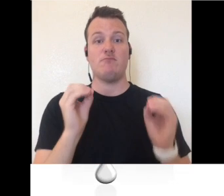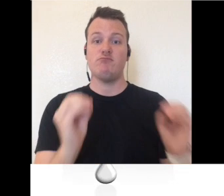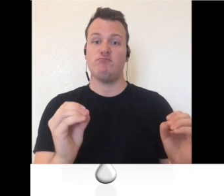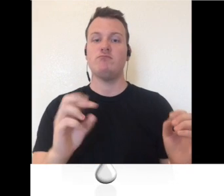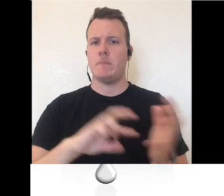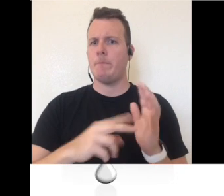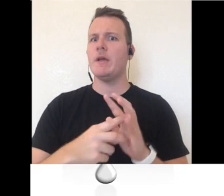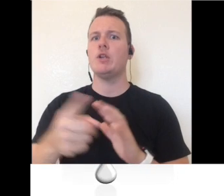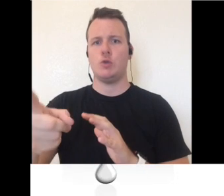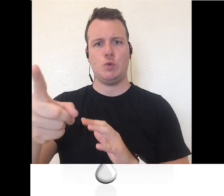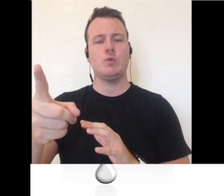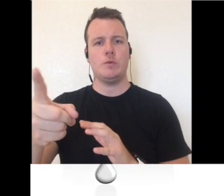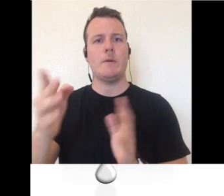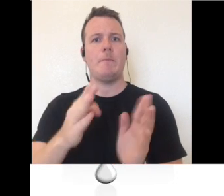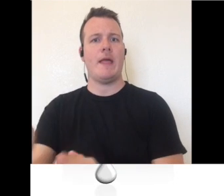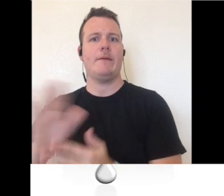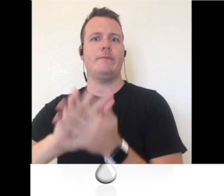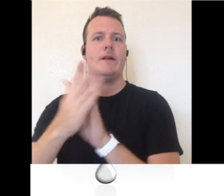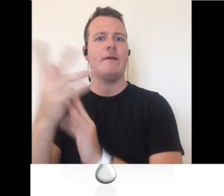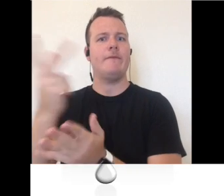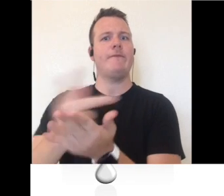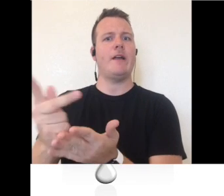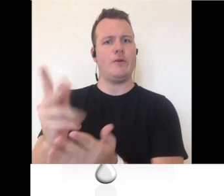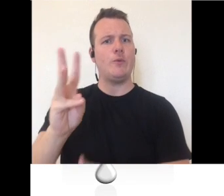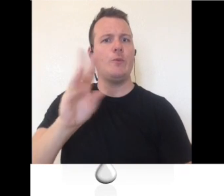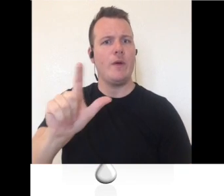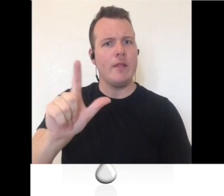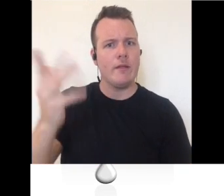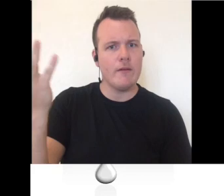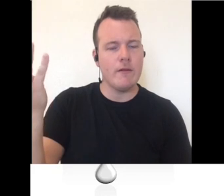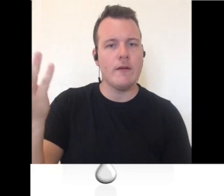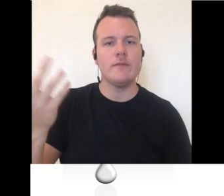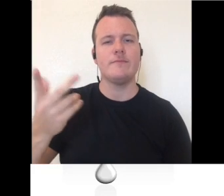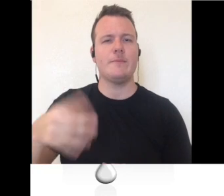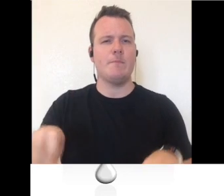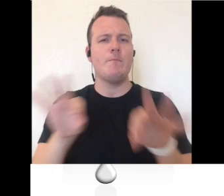Franklin actually said that "if you fail to plan, you're planning to fail," so you